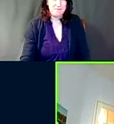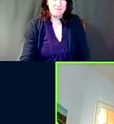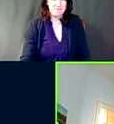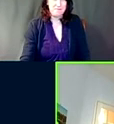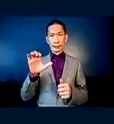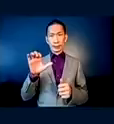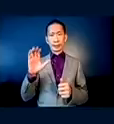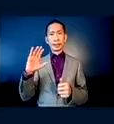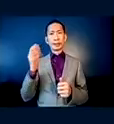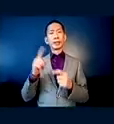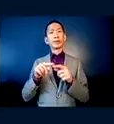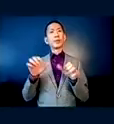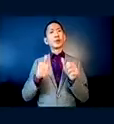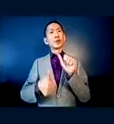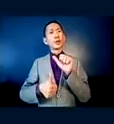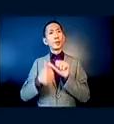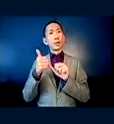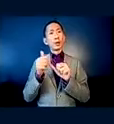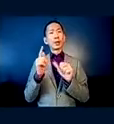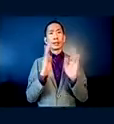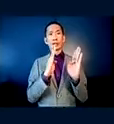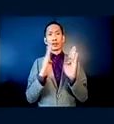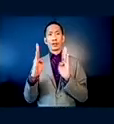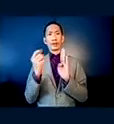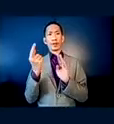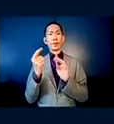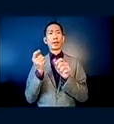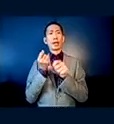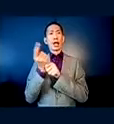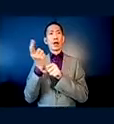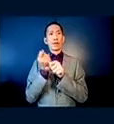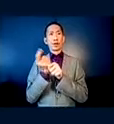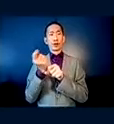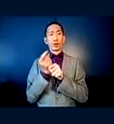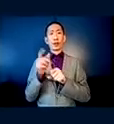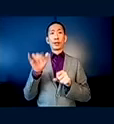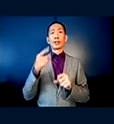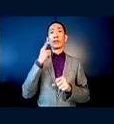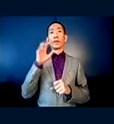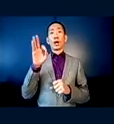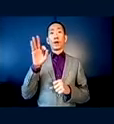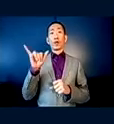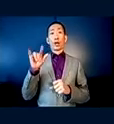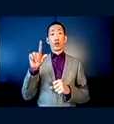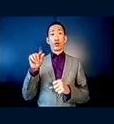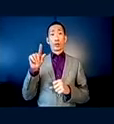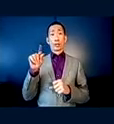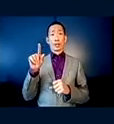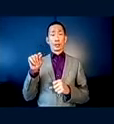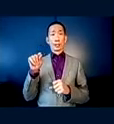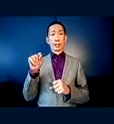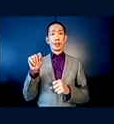EVERYBODY ASKS WHICH I.C.s SEEM TO BE DOING THE MOST. THIS SHIFTS EVERY YEAR.